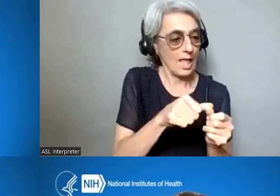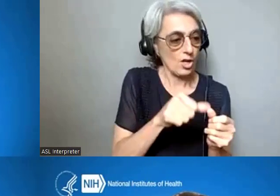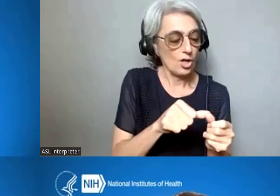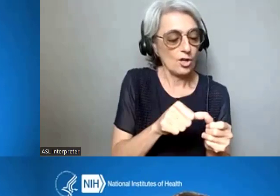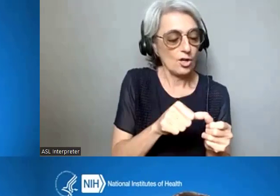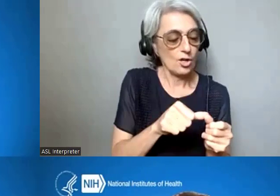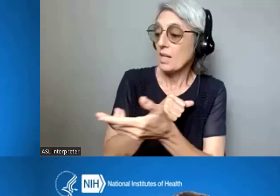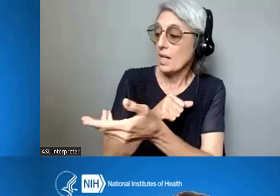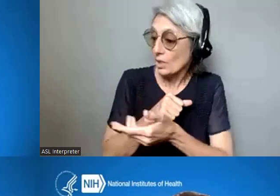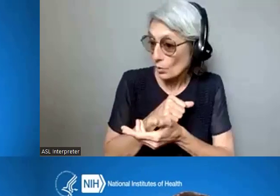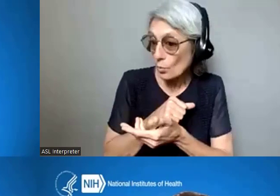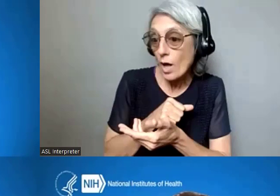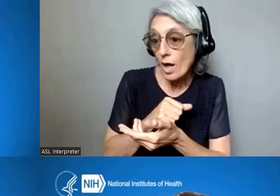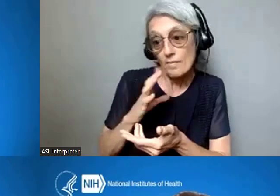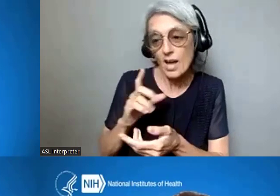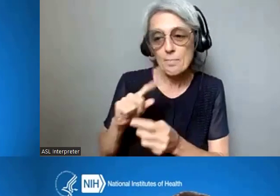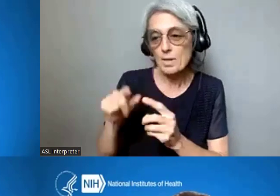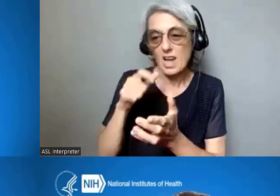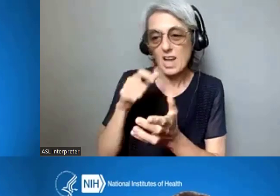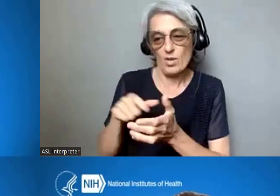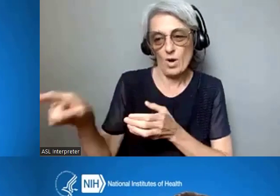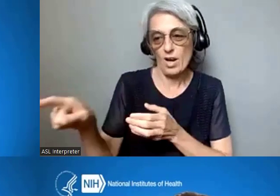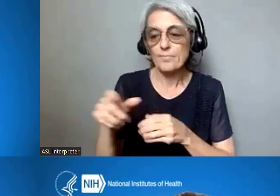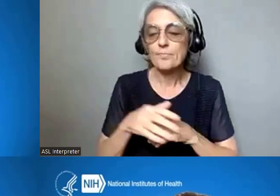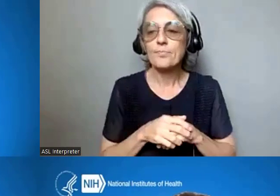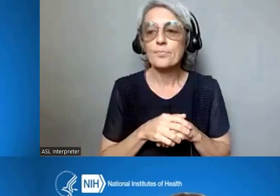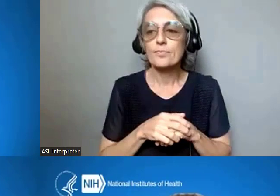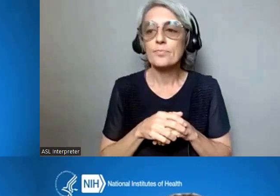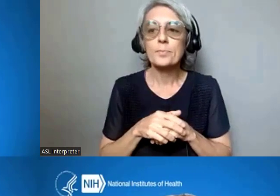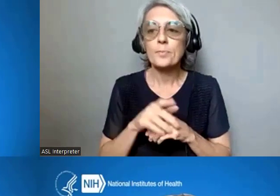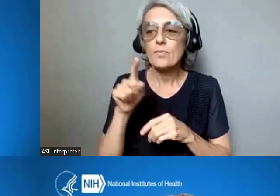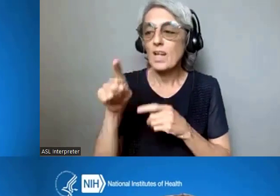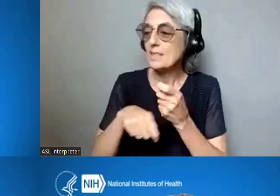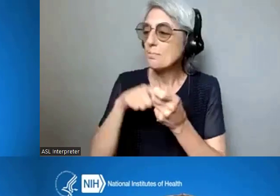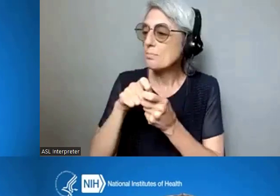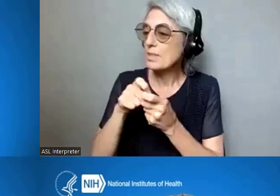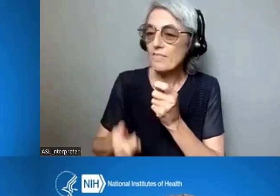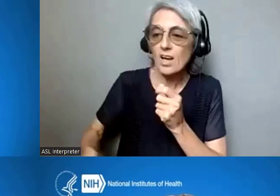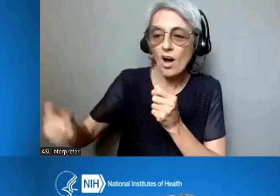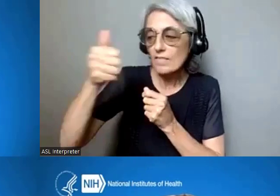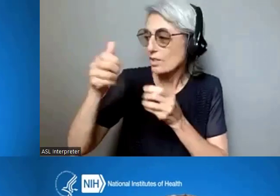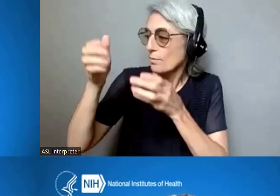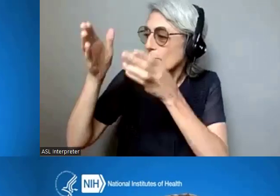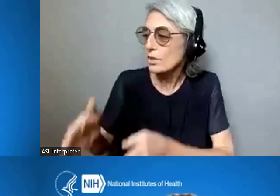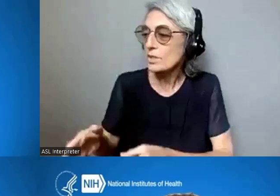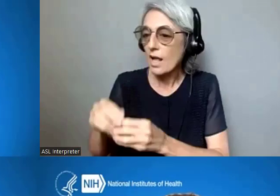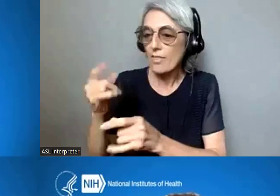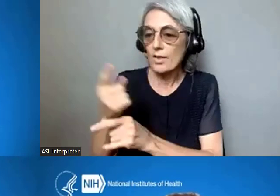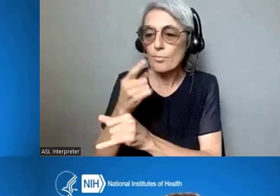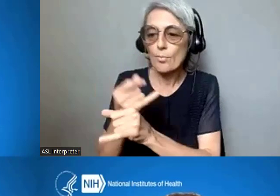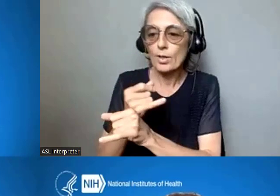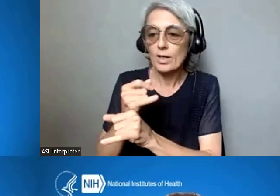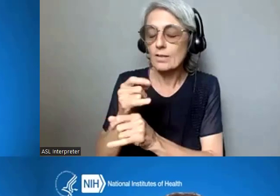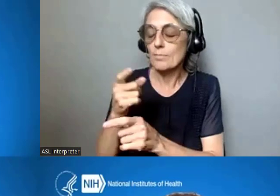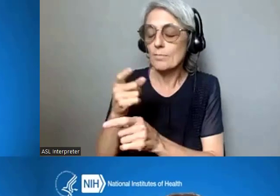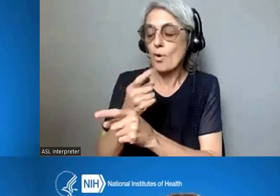but could be written by a designated official at the appropriate institution. For example, the Provost or Dean or departmental chair,